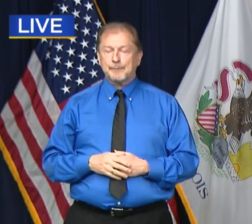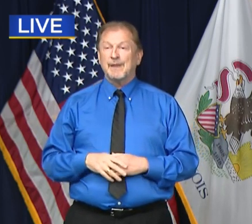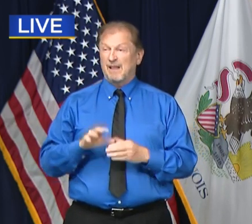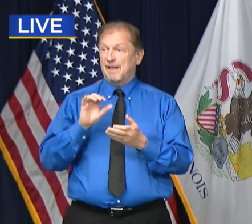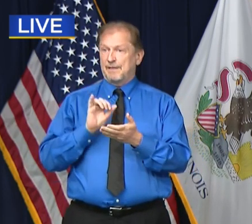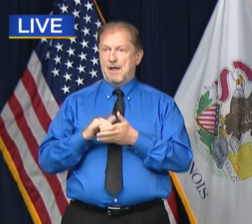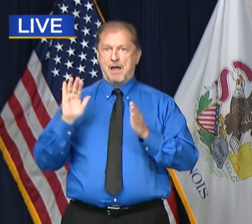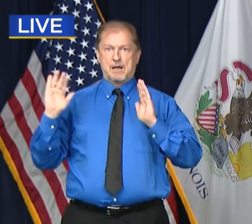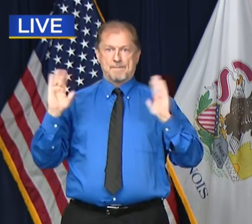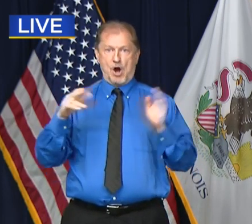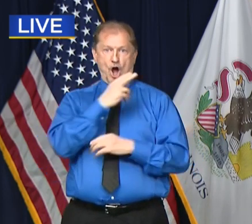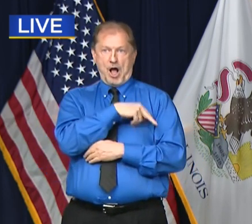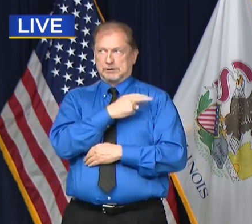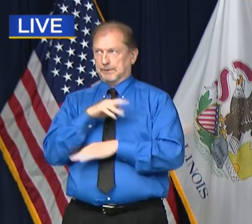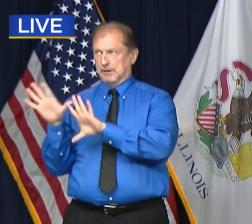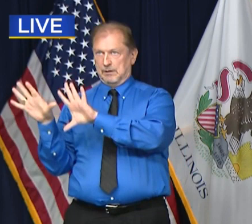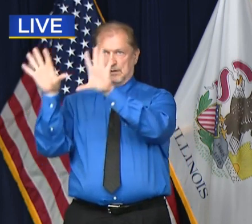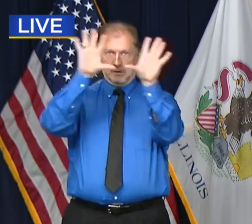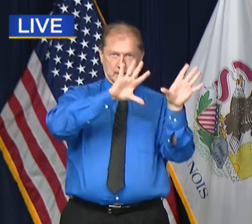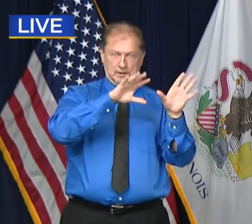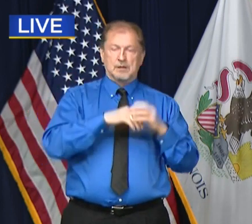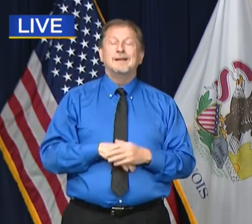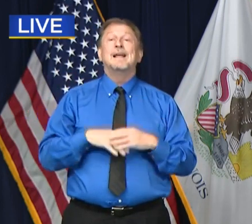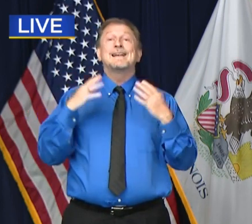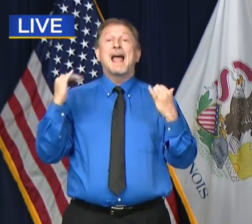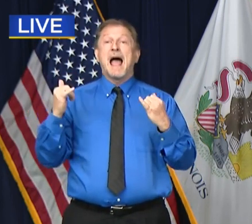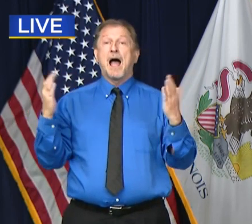3rd, THAT NUMBER HAD REDUCED TO